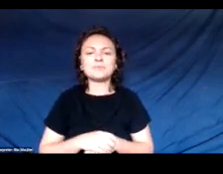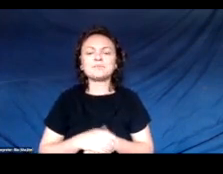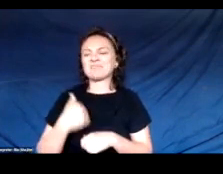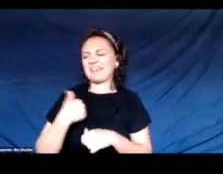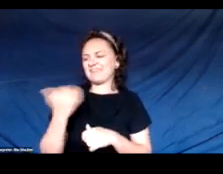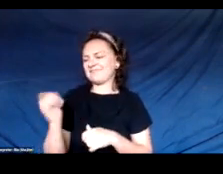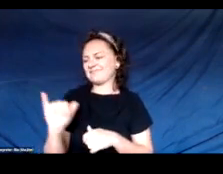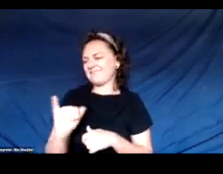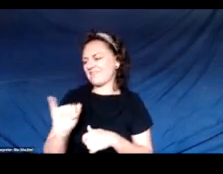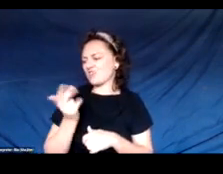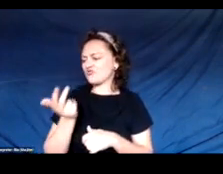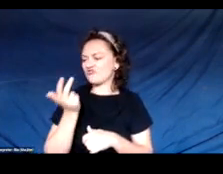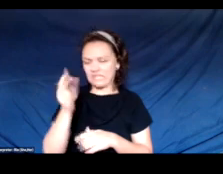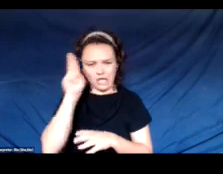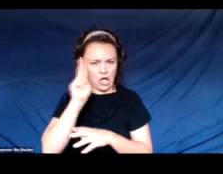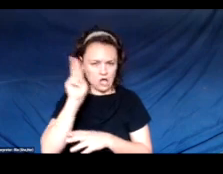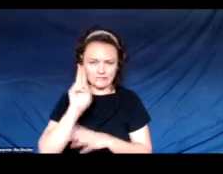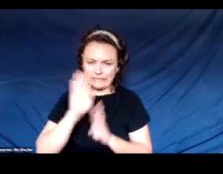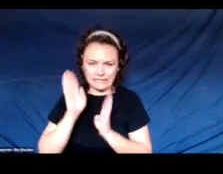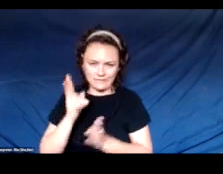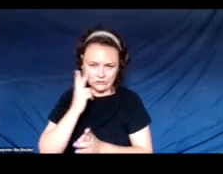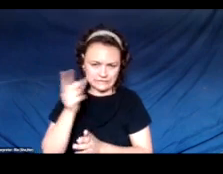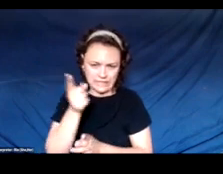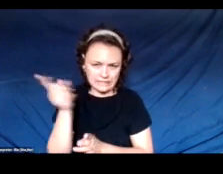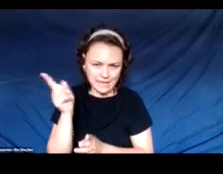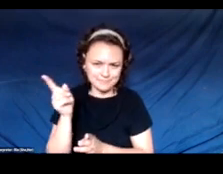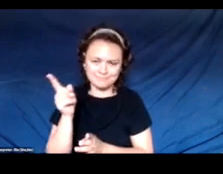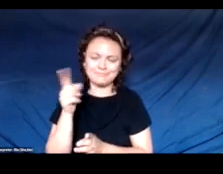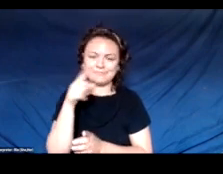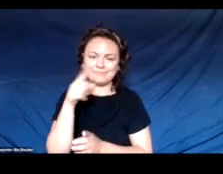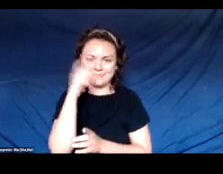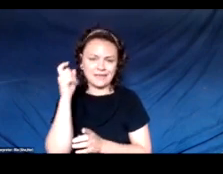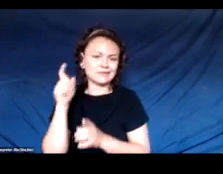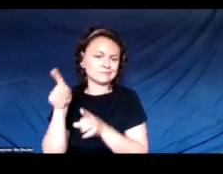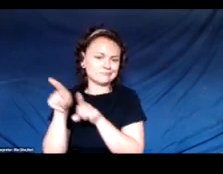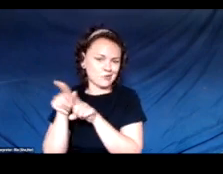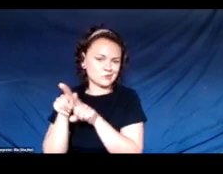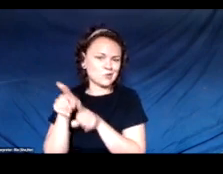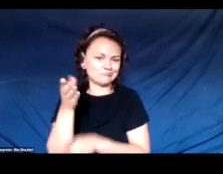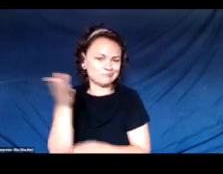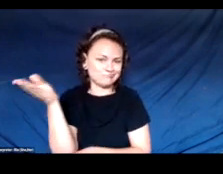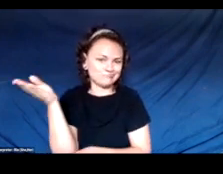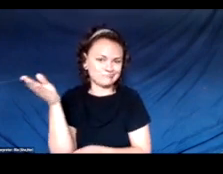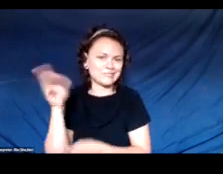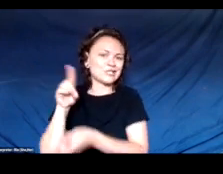but I never see them because they're also doctors. And so they're either working